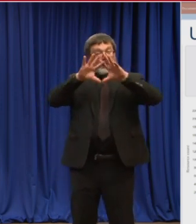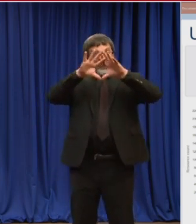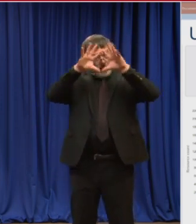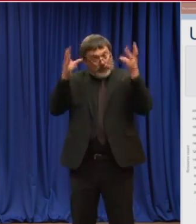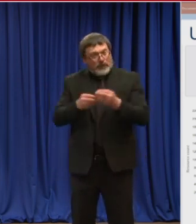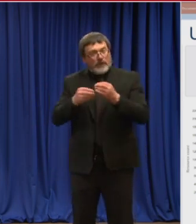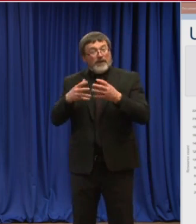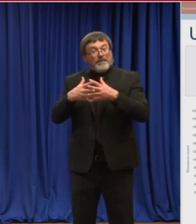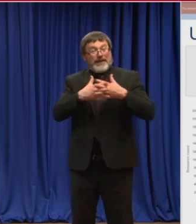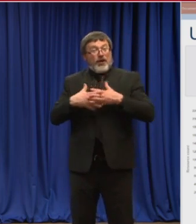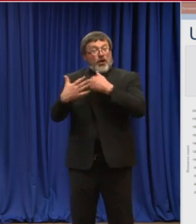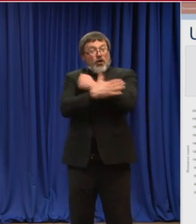SORRY IN THE UNITED STATES.